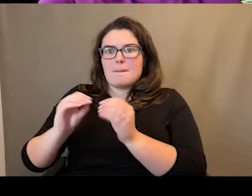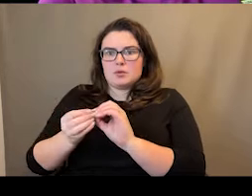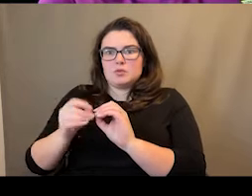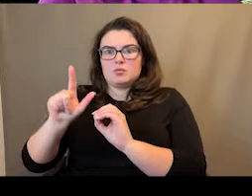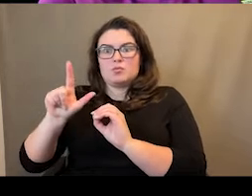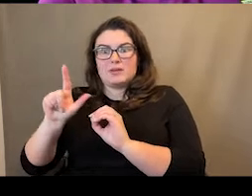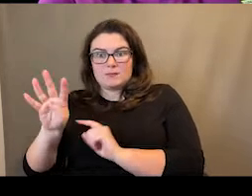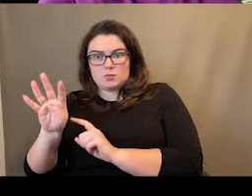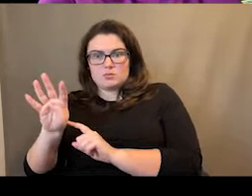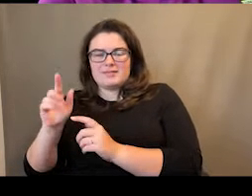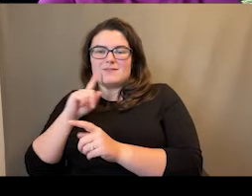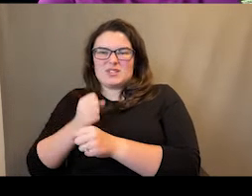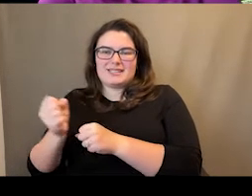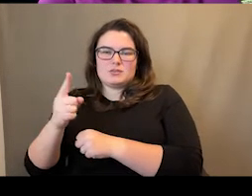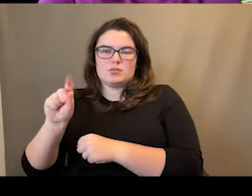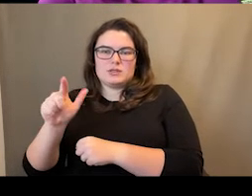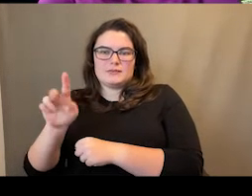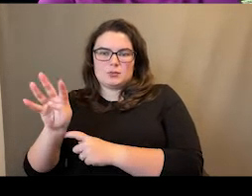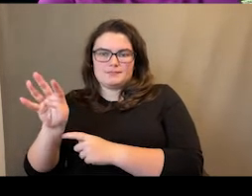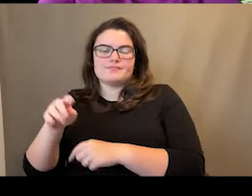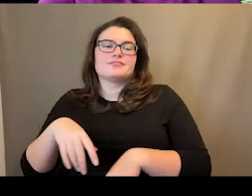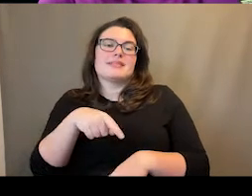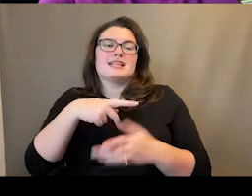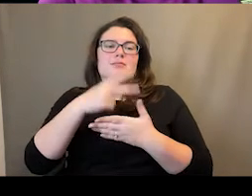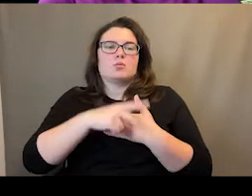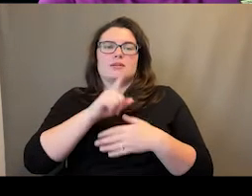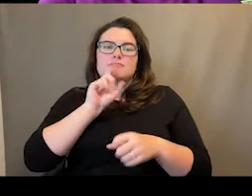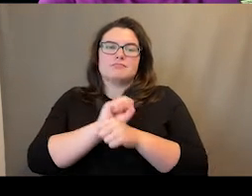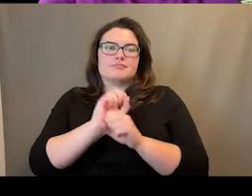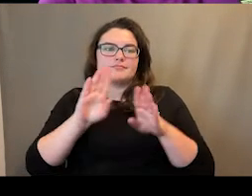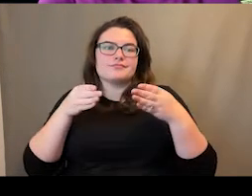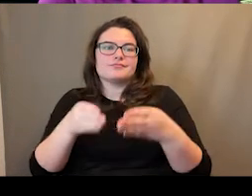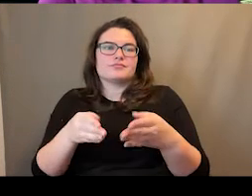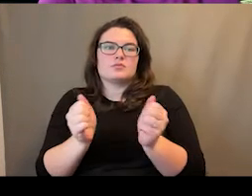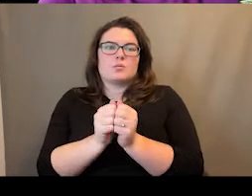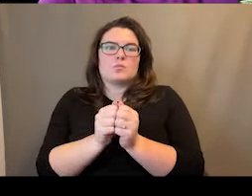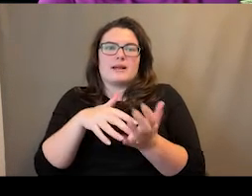This program really deals with the fragility and the vulnerabilities of cyberspace.